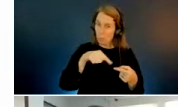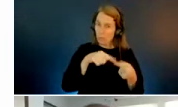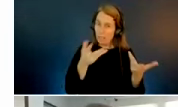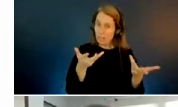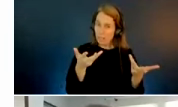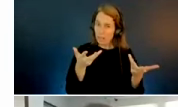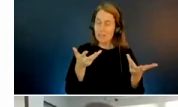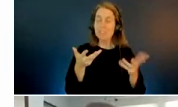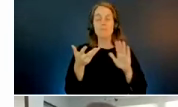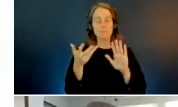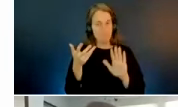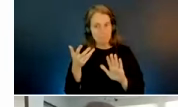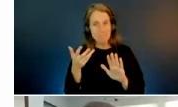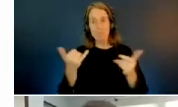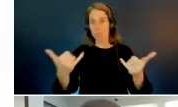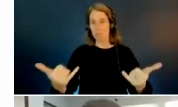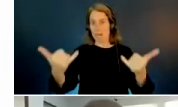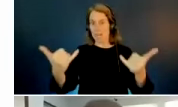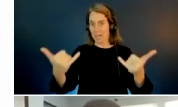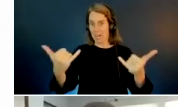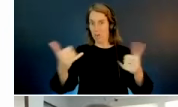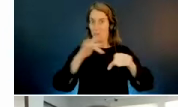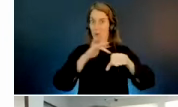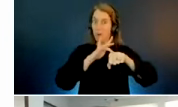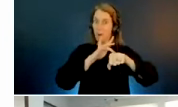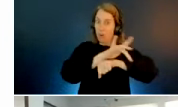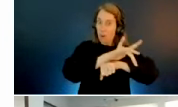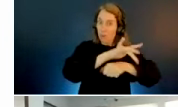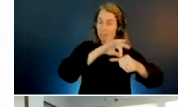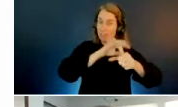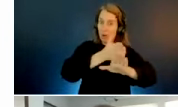we had an early voting period quite a long one actually six weeks in 2020